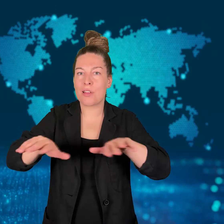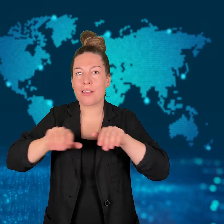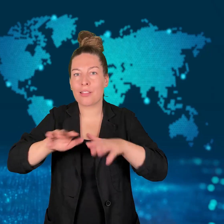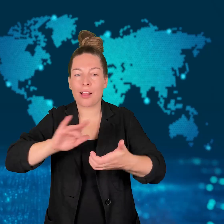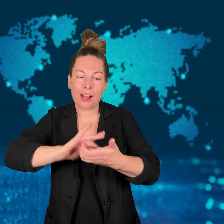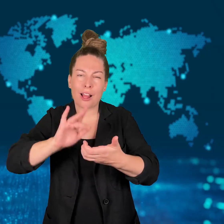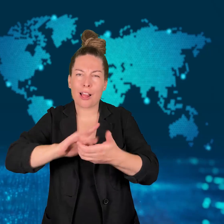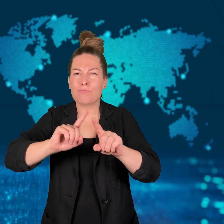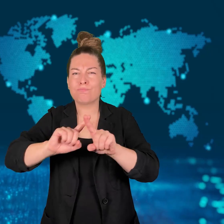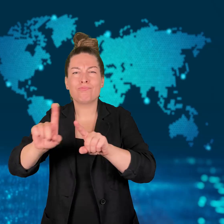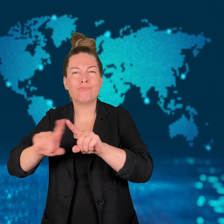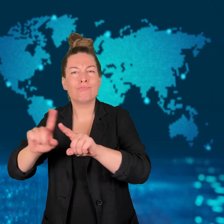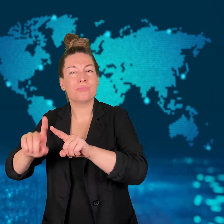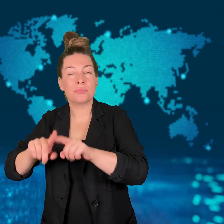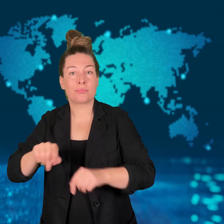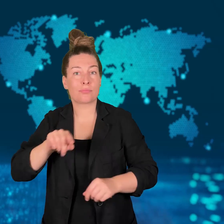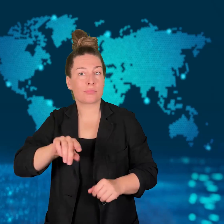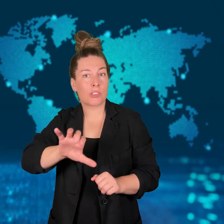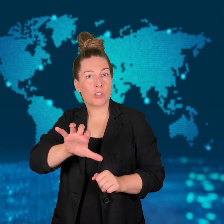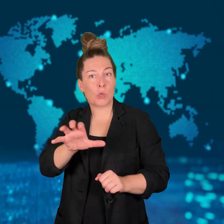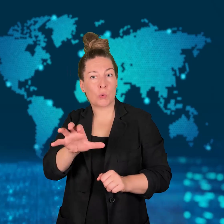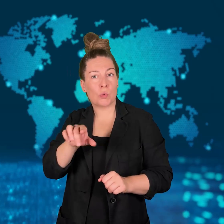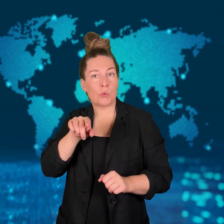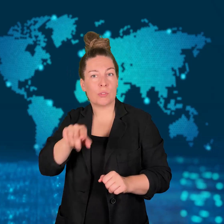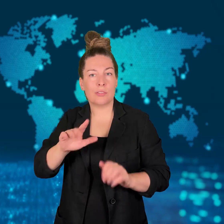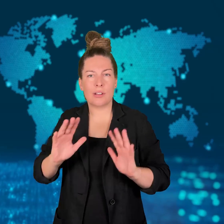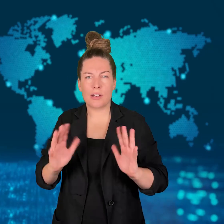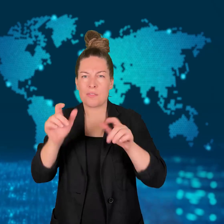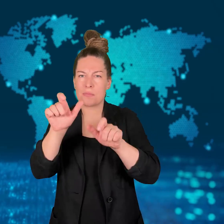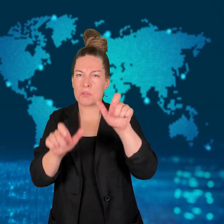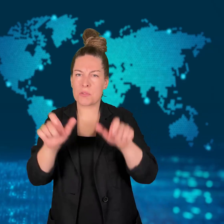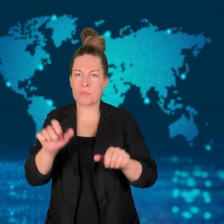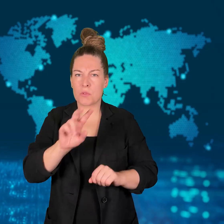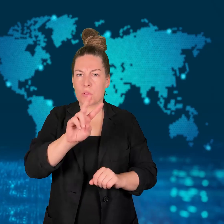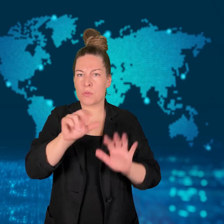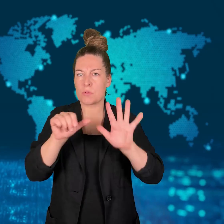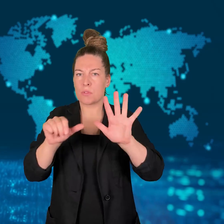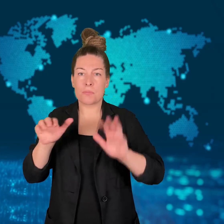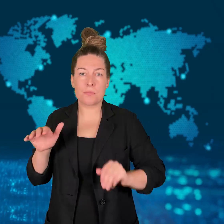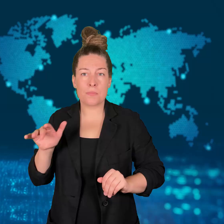The country has a population of 26 million people.